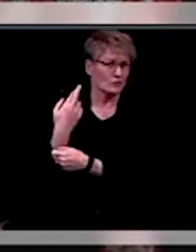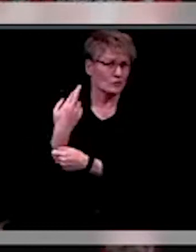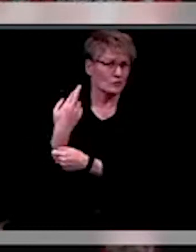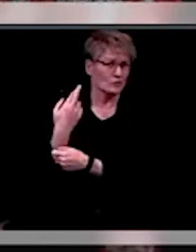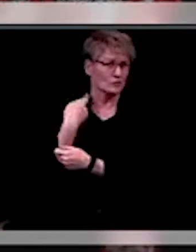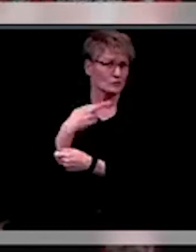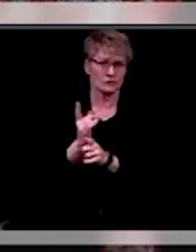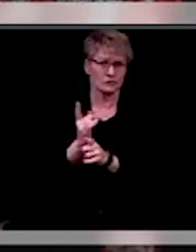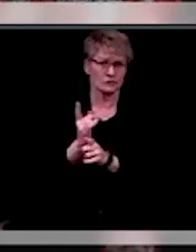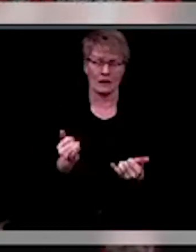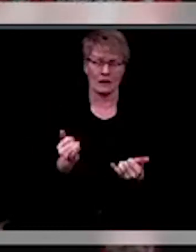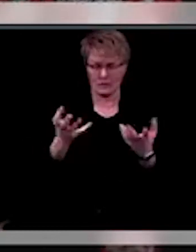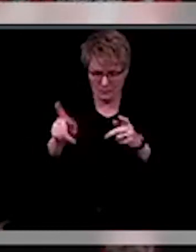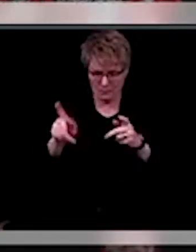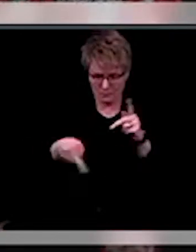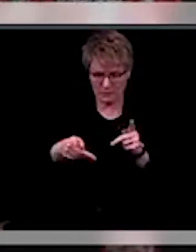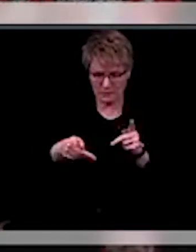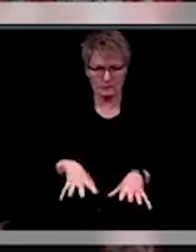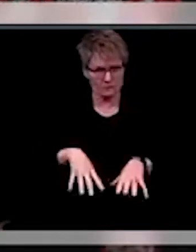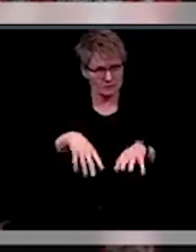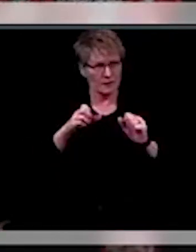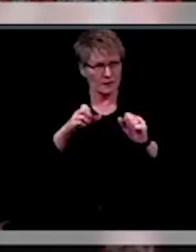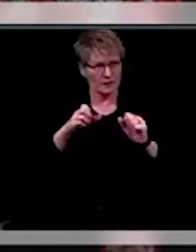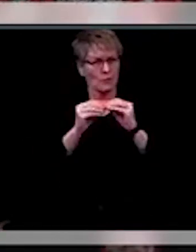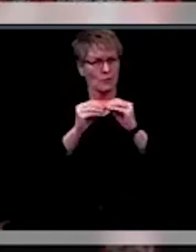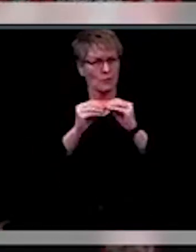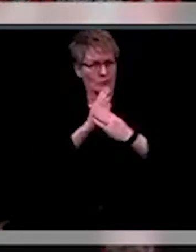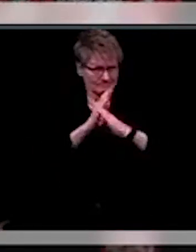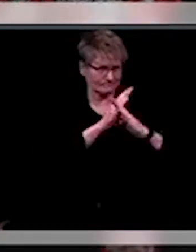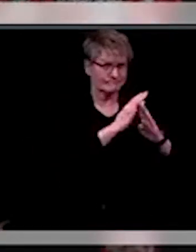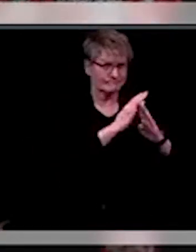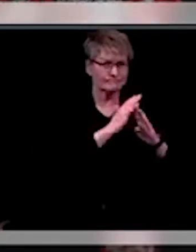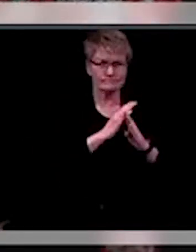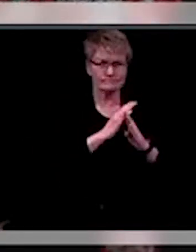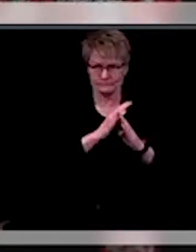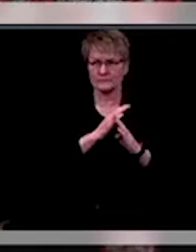to take extra care and make sure that you're limiting those close contacts to your household